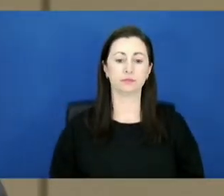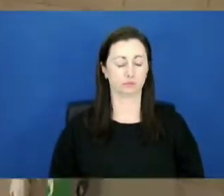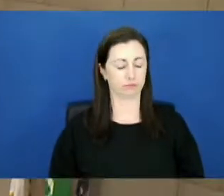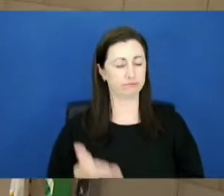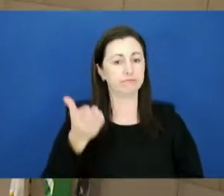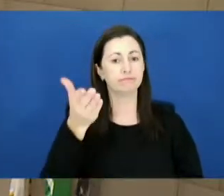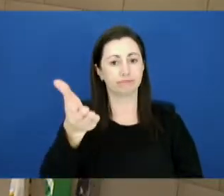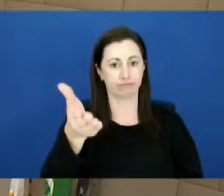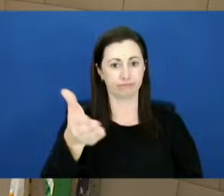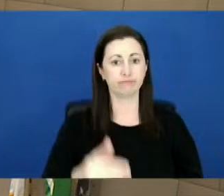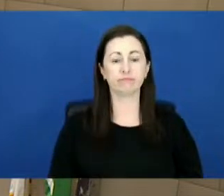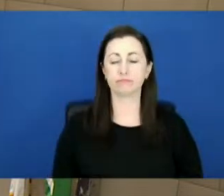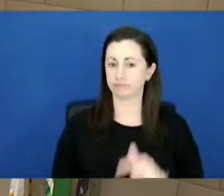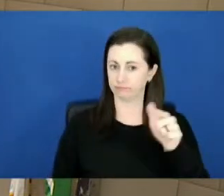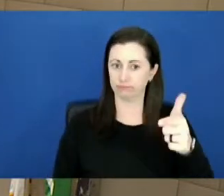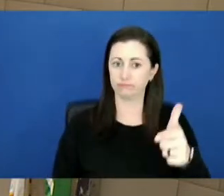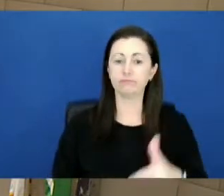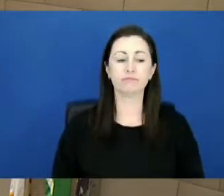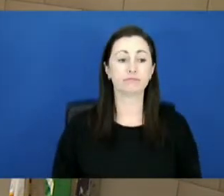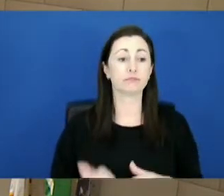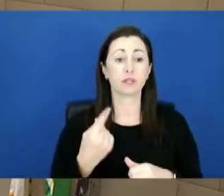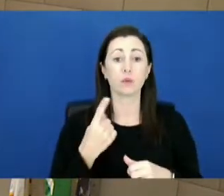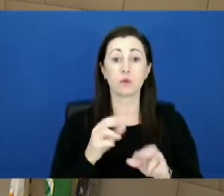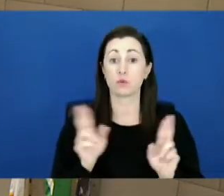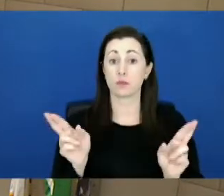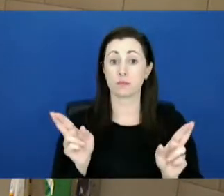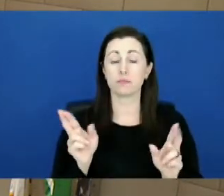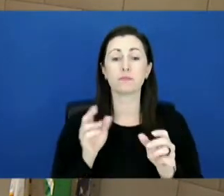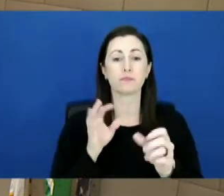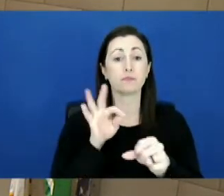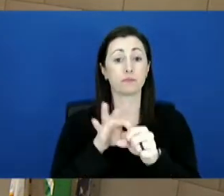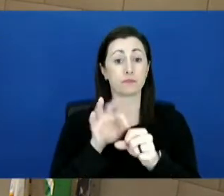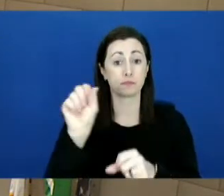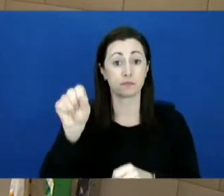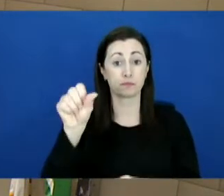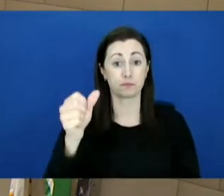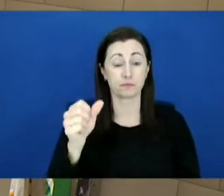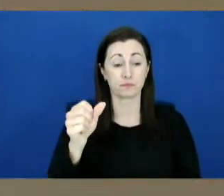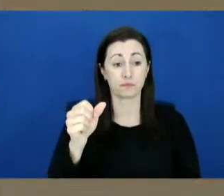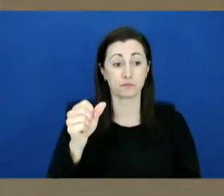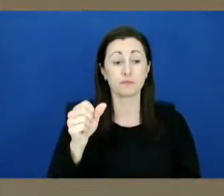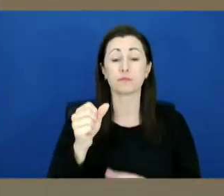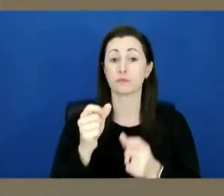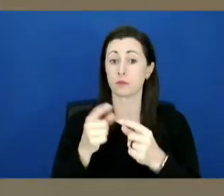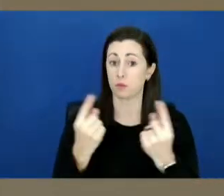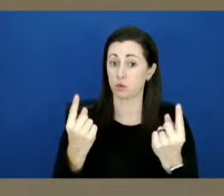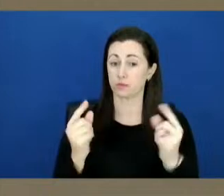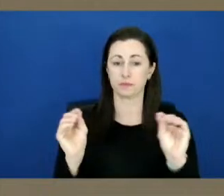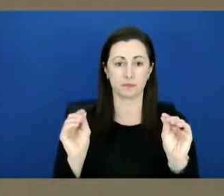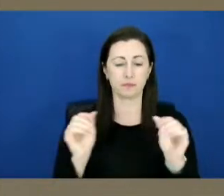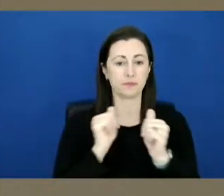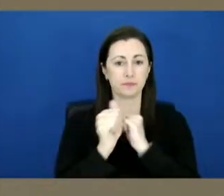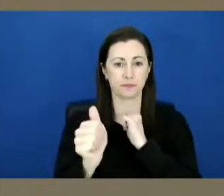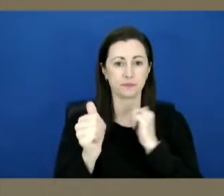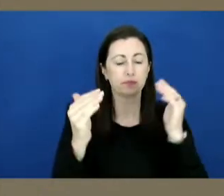PAID FOR THOSE SERVICES.